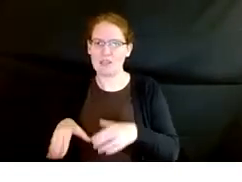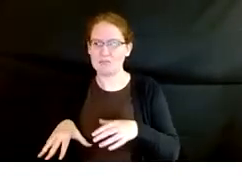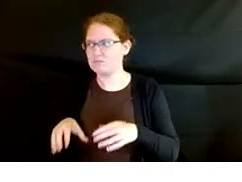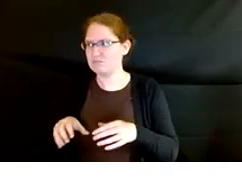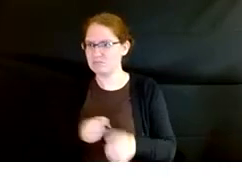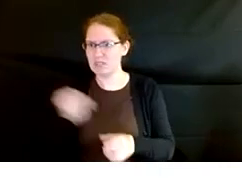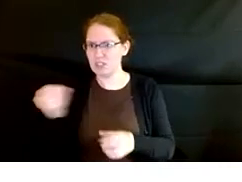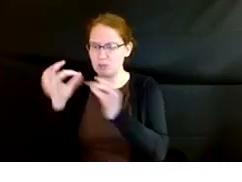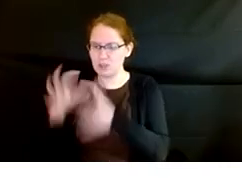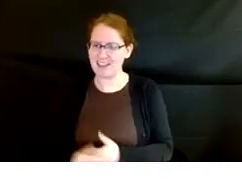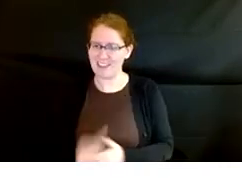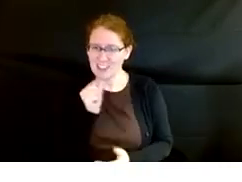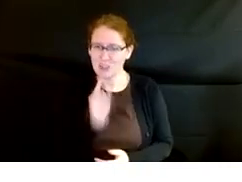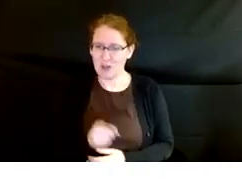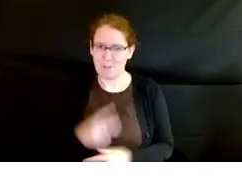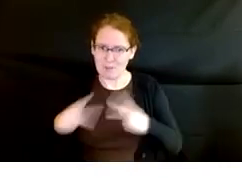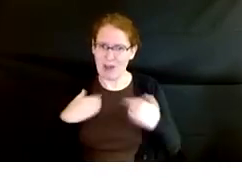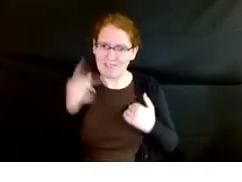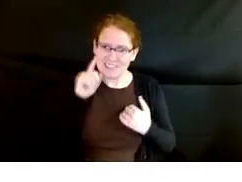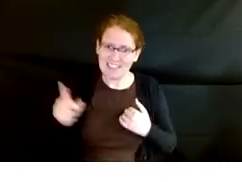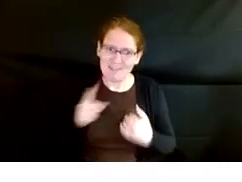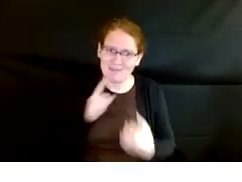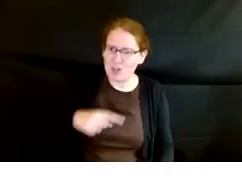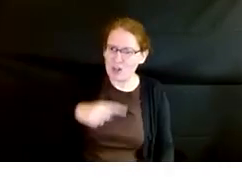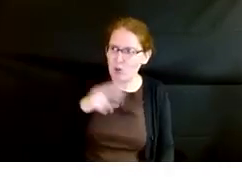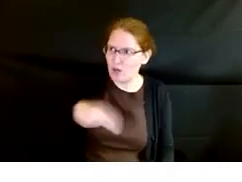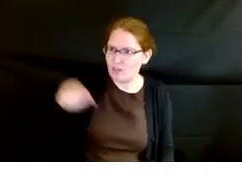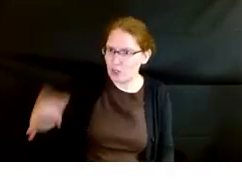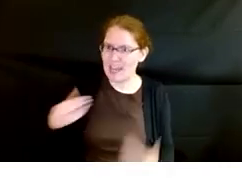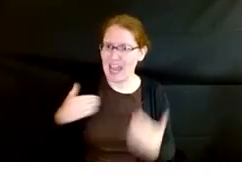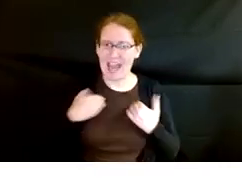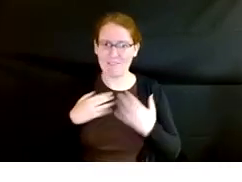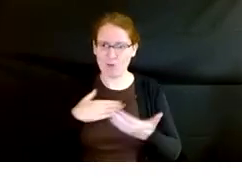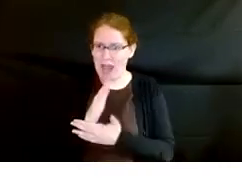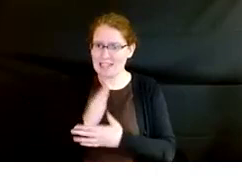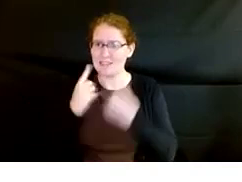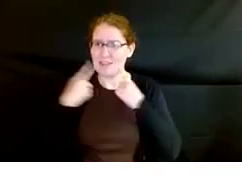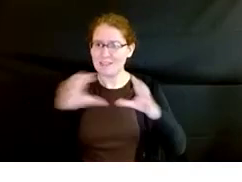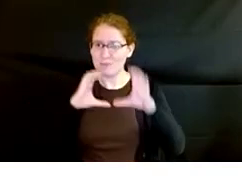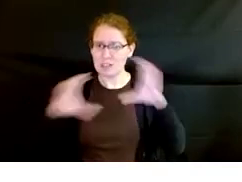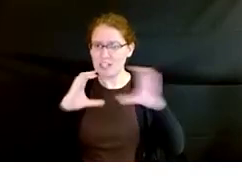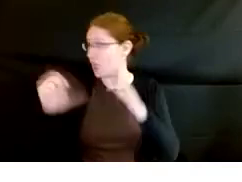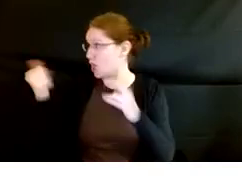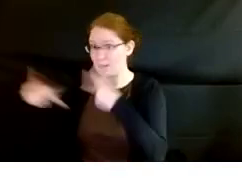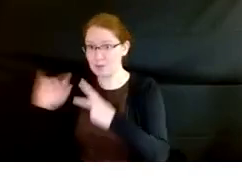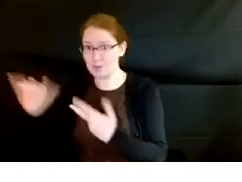who are deaf and hard of hearing have the right to effective communication and who have other communication disabilities have the right to effective communication ....it's the obligation